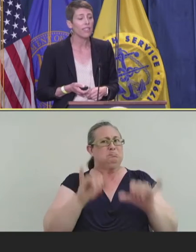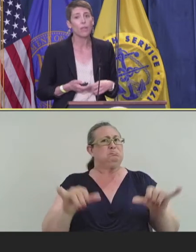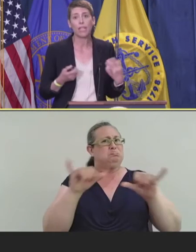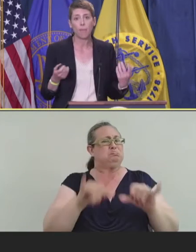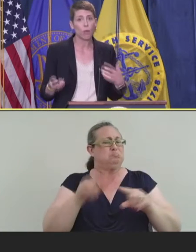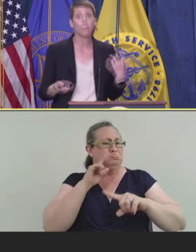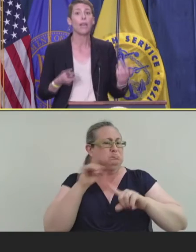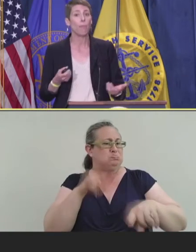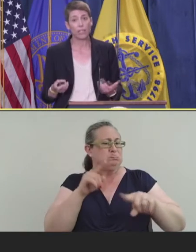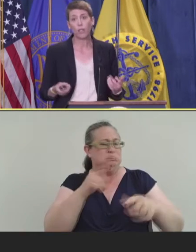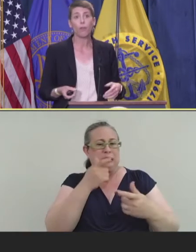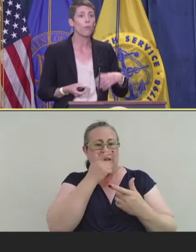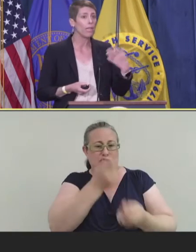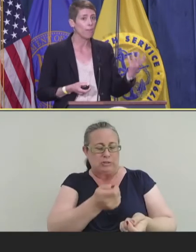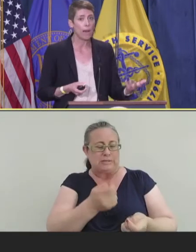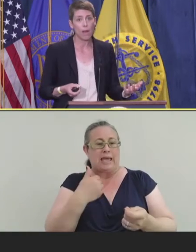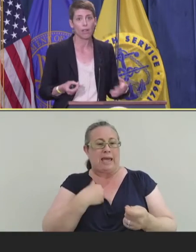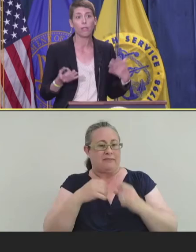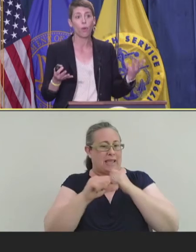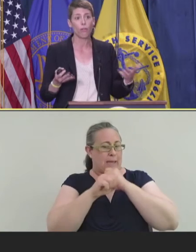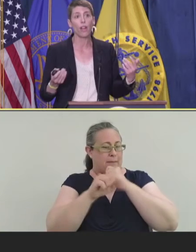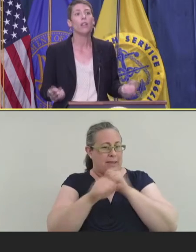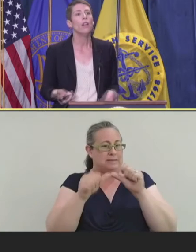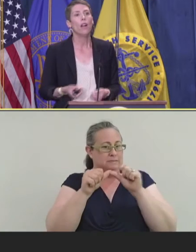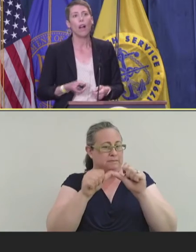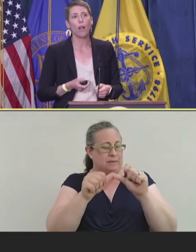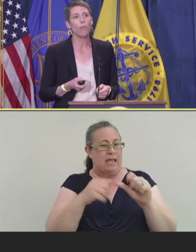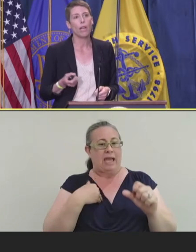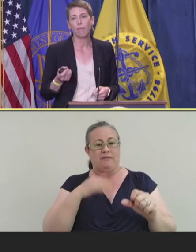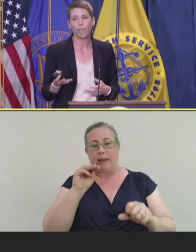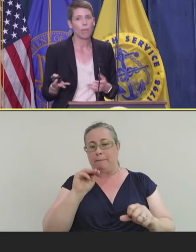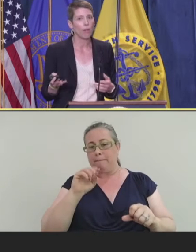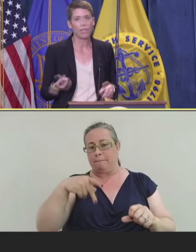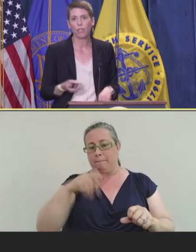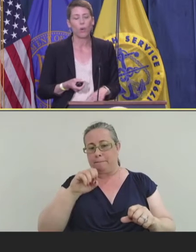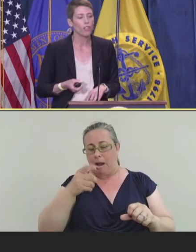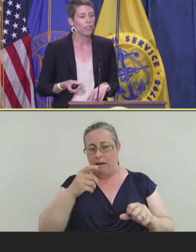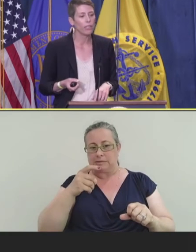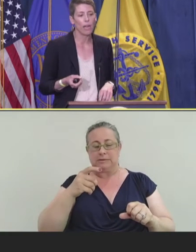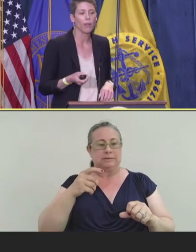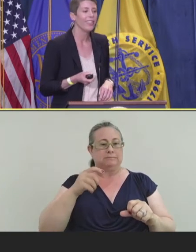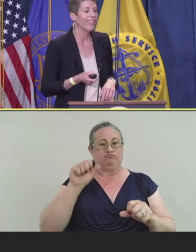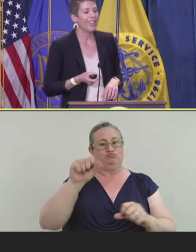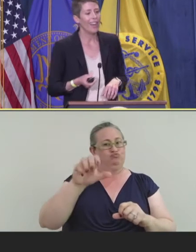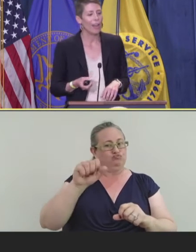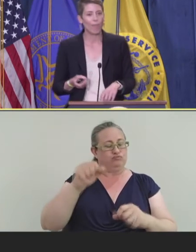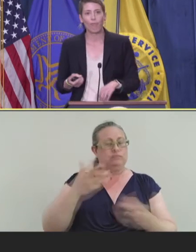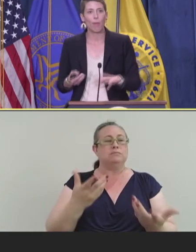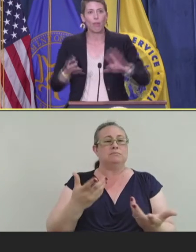we keep those campaigns going. We keep mpox forefront. People ask us questions about new